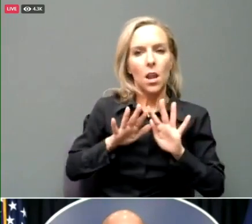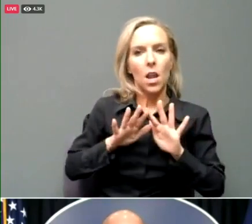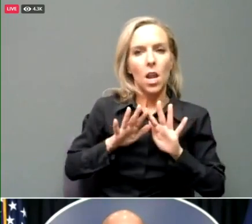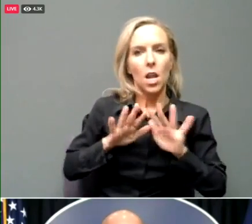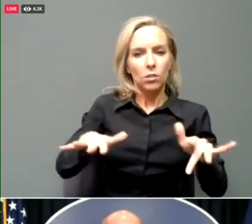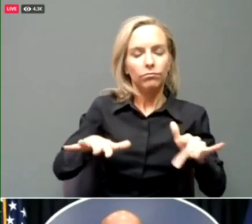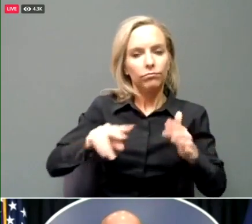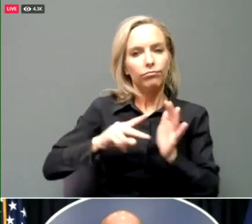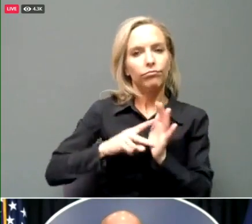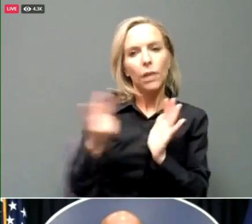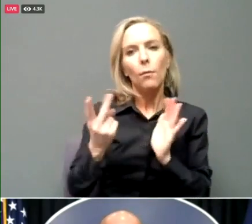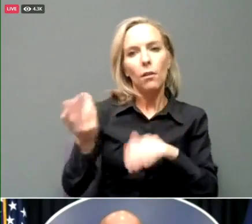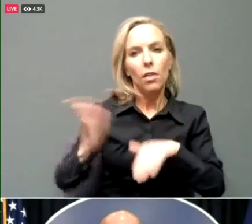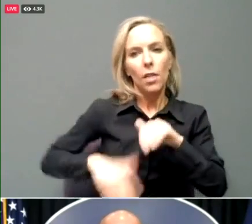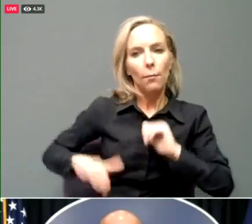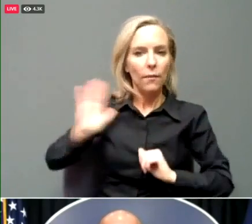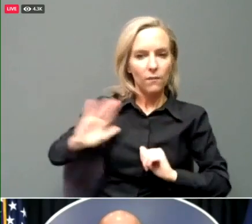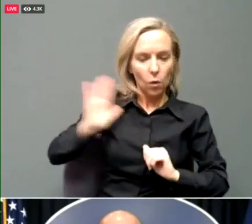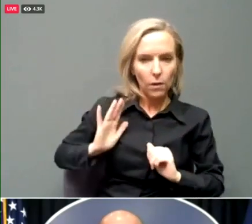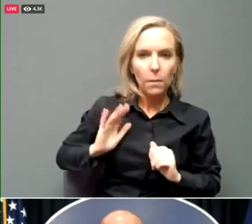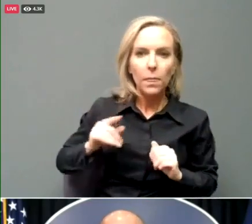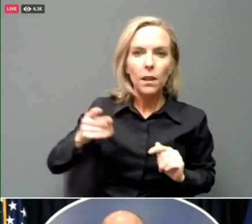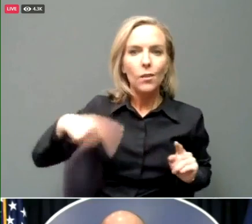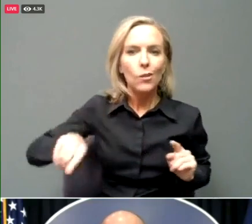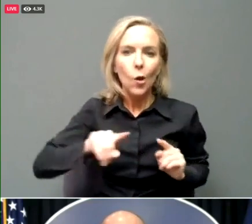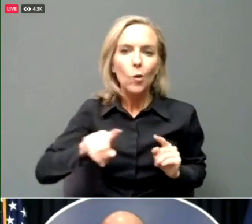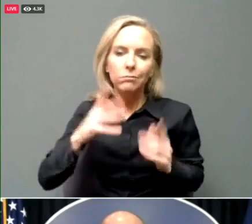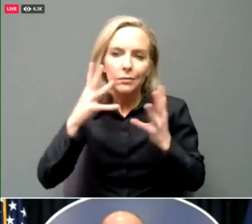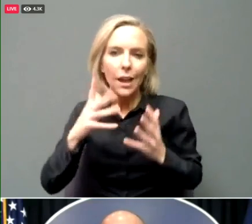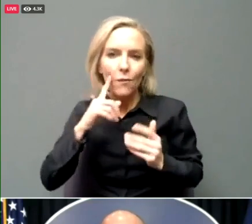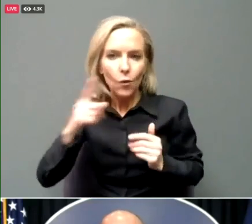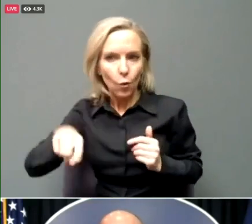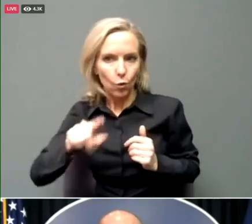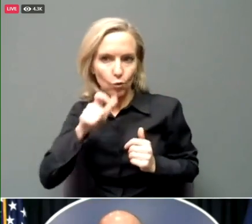number of people who have the worst outcomes. So it is more important than